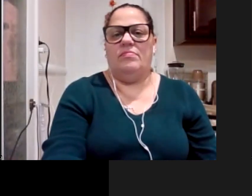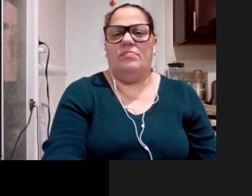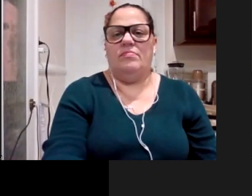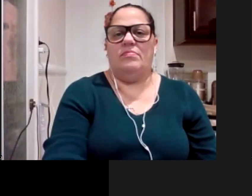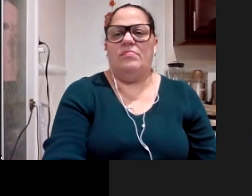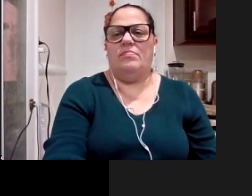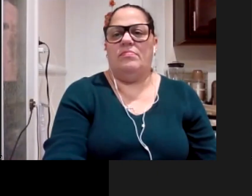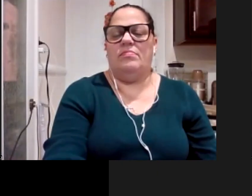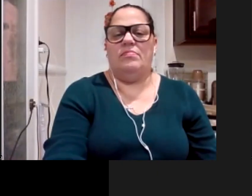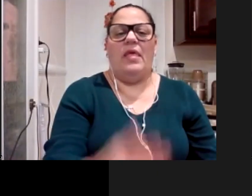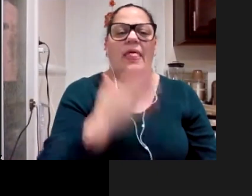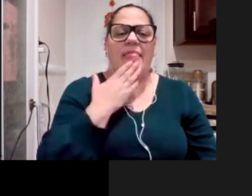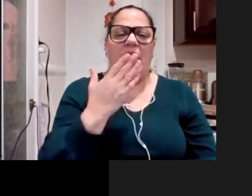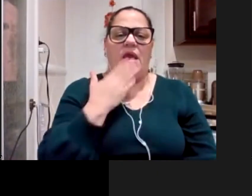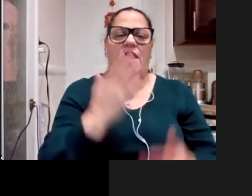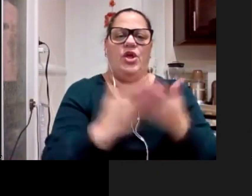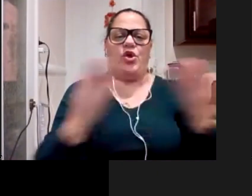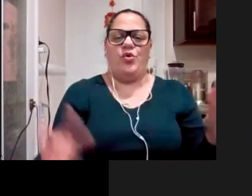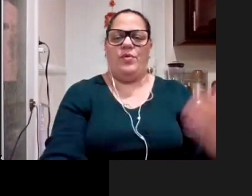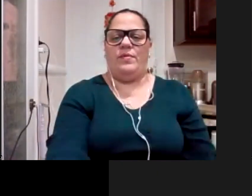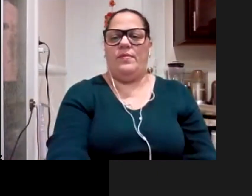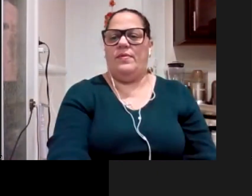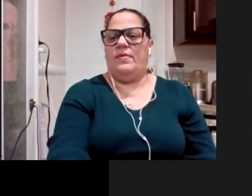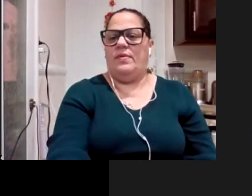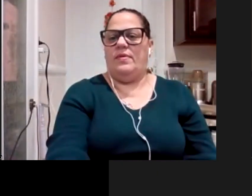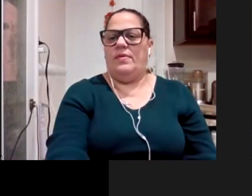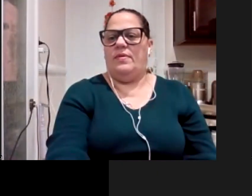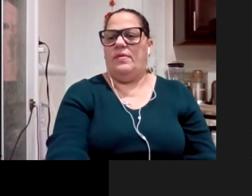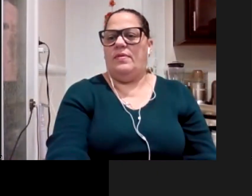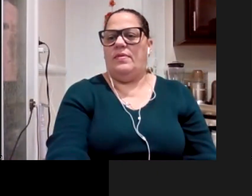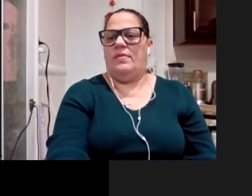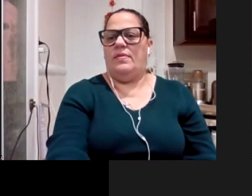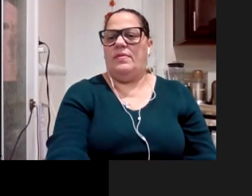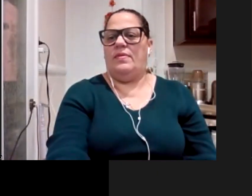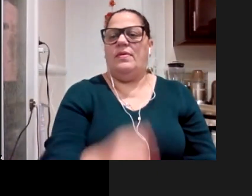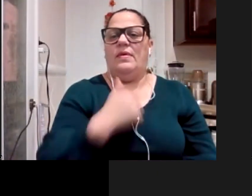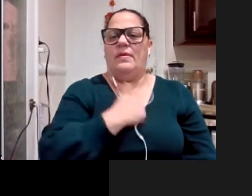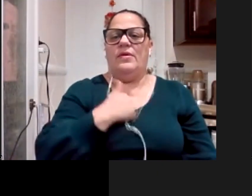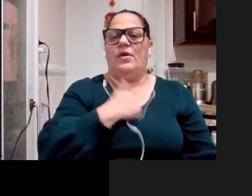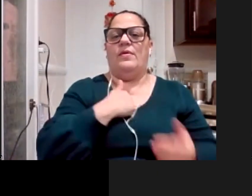[CHRIS] Thank you. That would be glorious. Friends, I'm sorry. I must excuse myself. Home